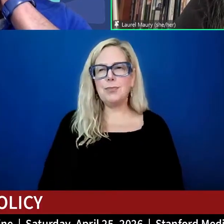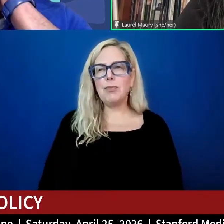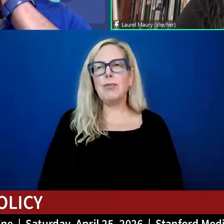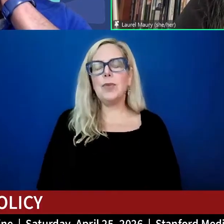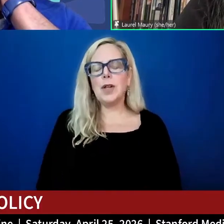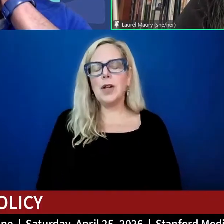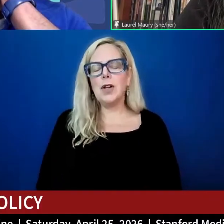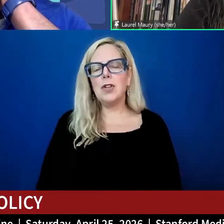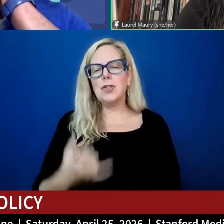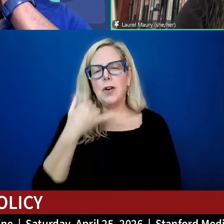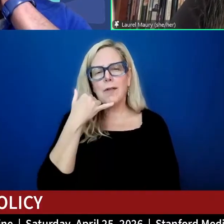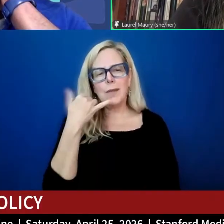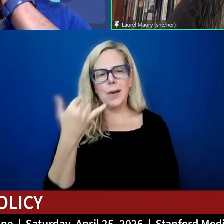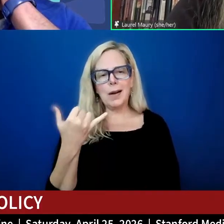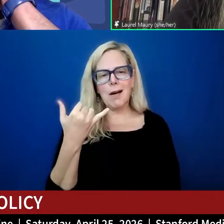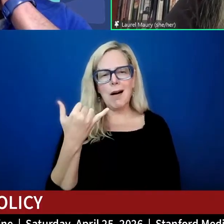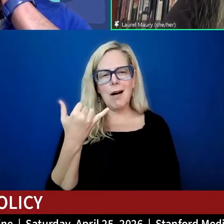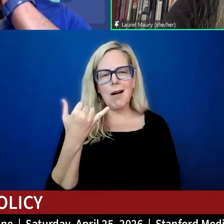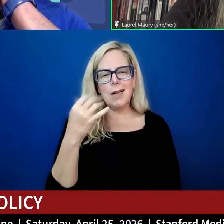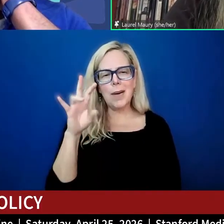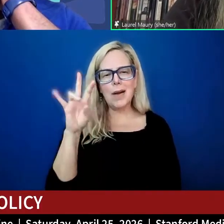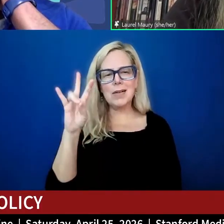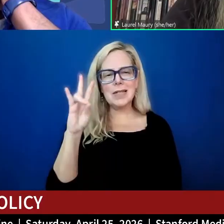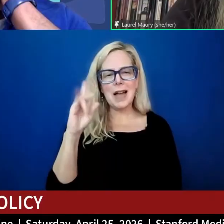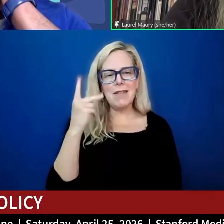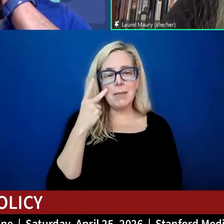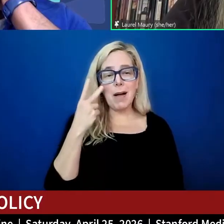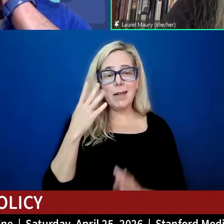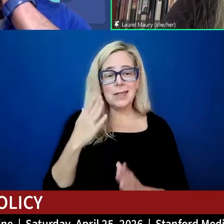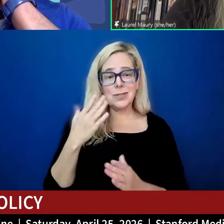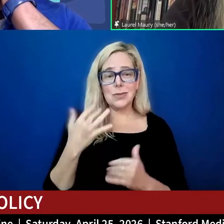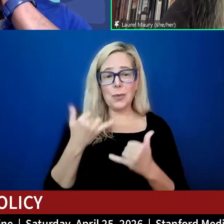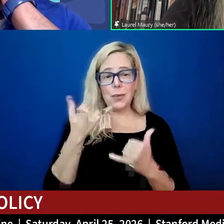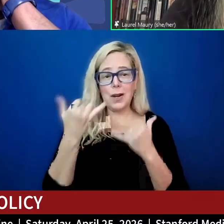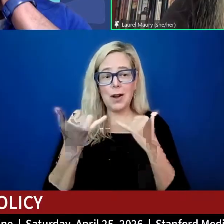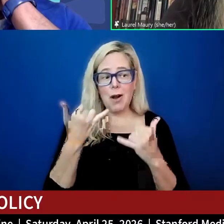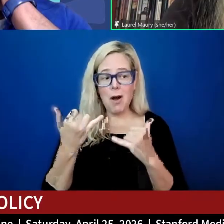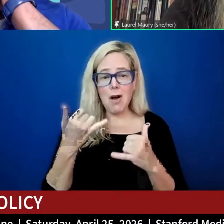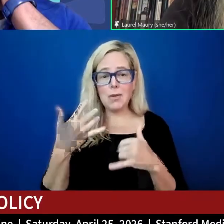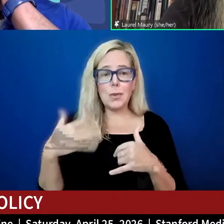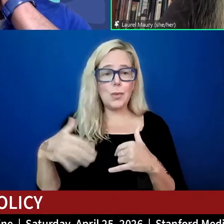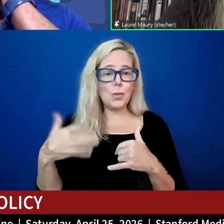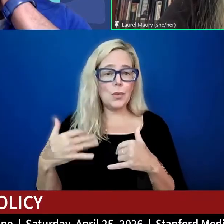contacting about 15, about seven were interested. Now, we were doing our research and we had a lot